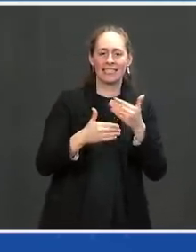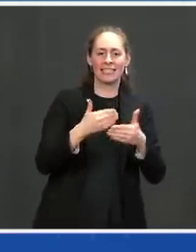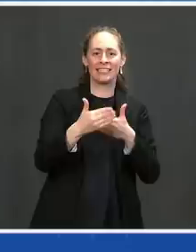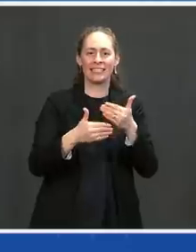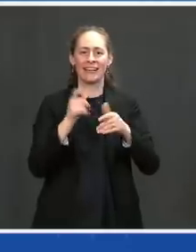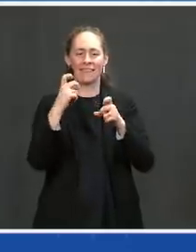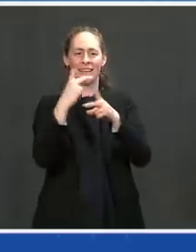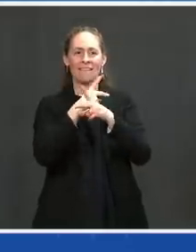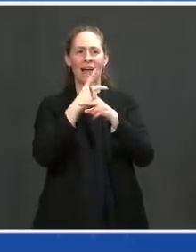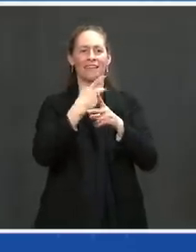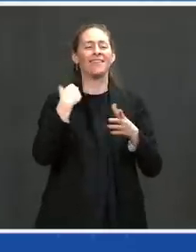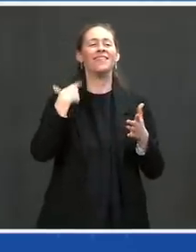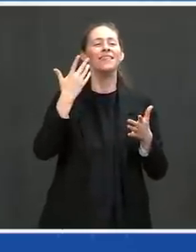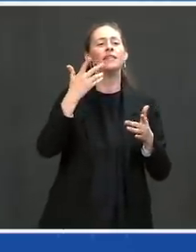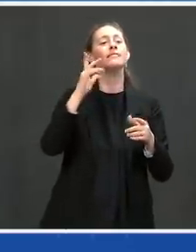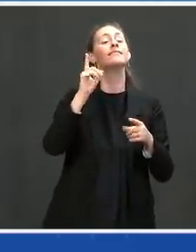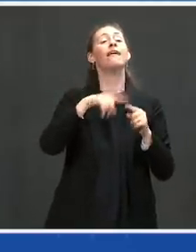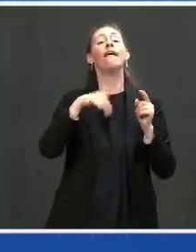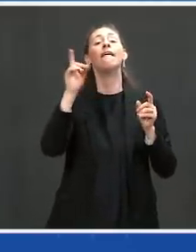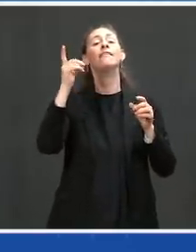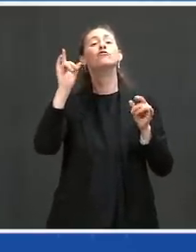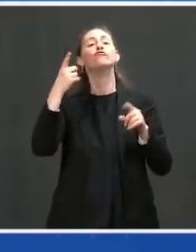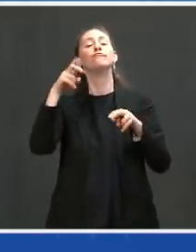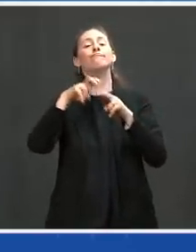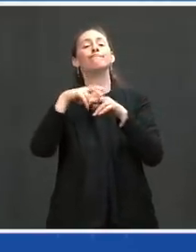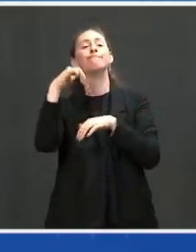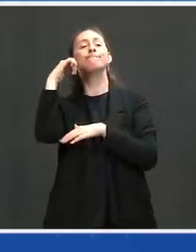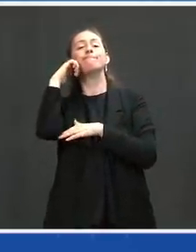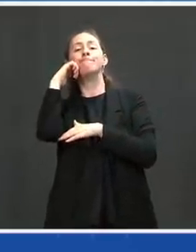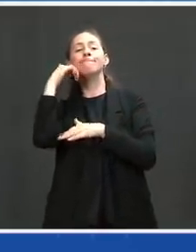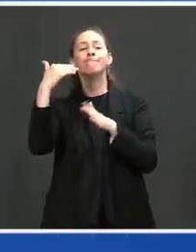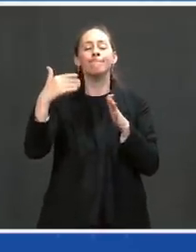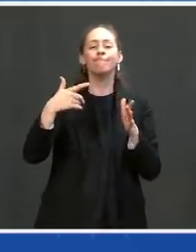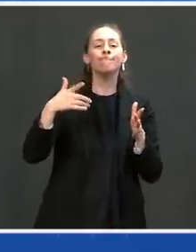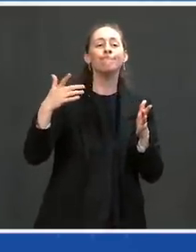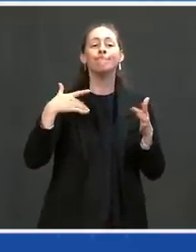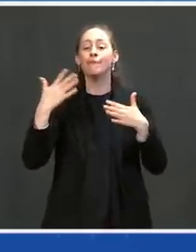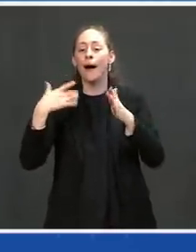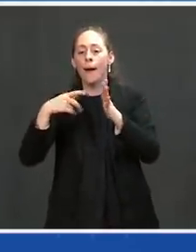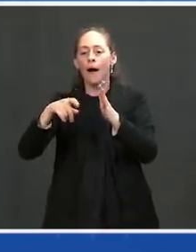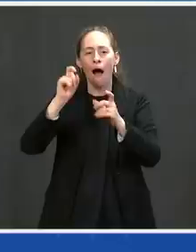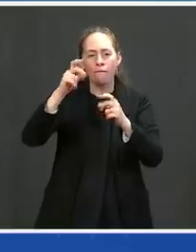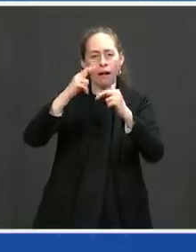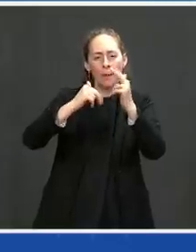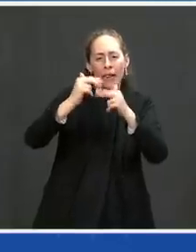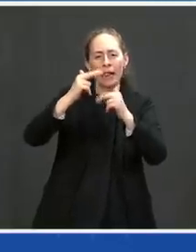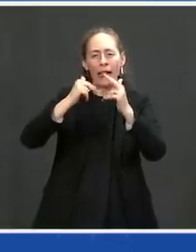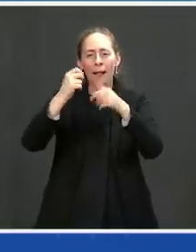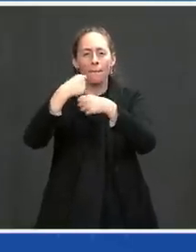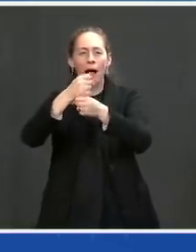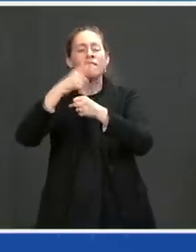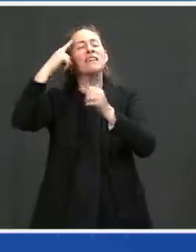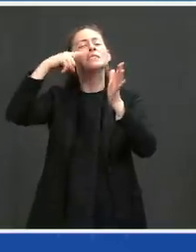I mean, in -- in somewhere in Mexico or in Guadalupe,